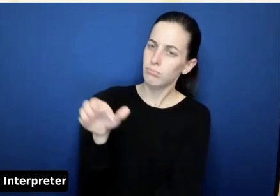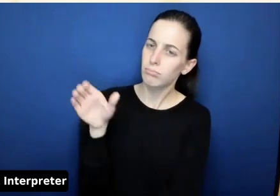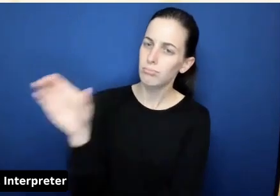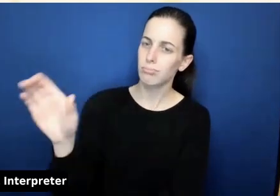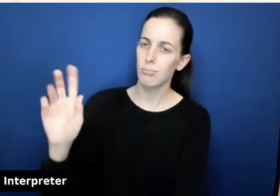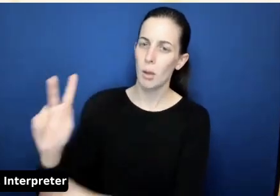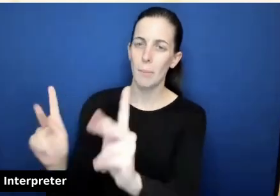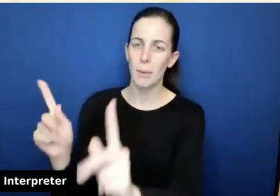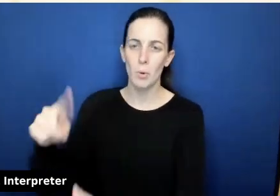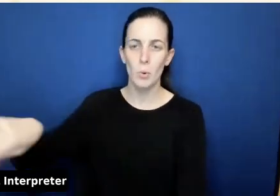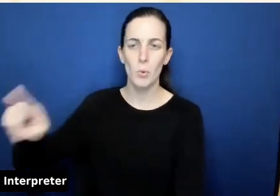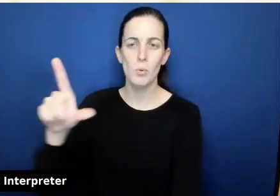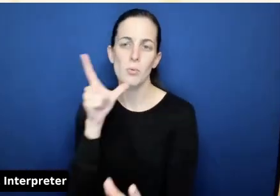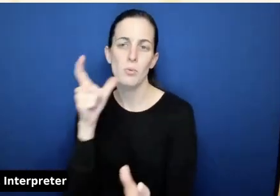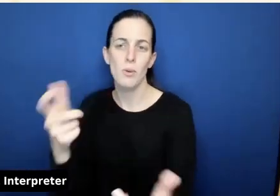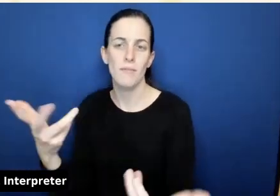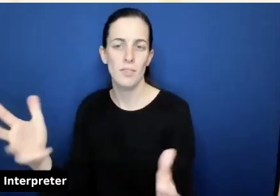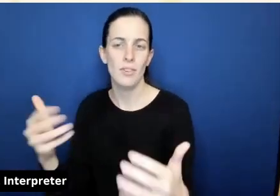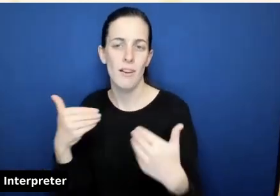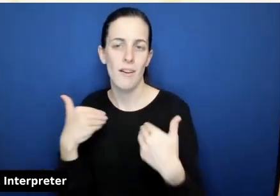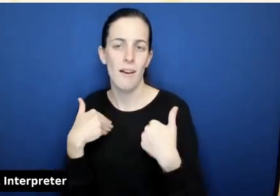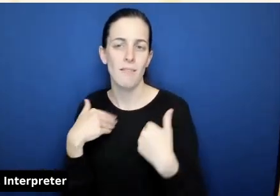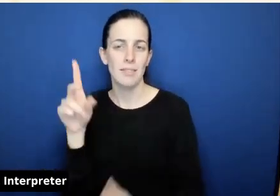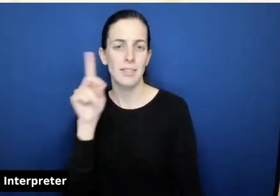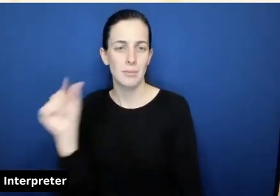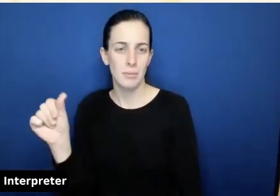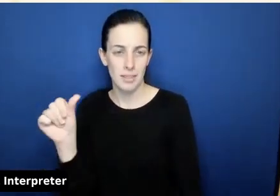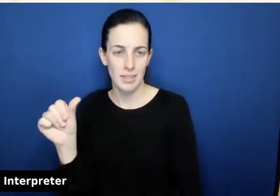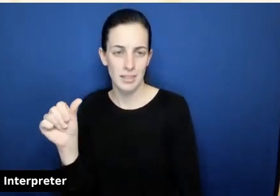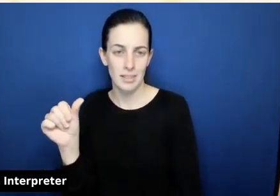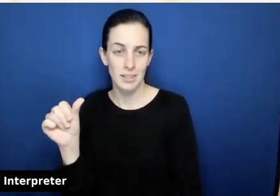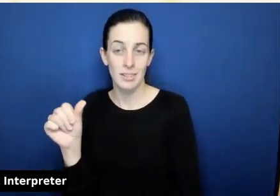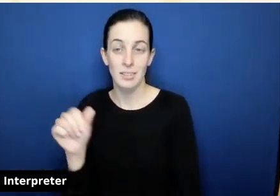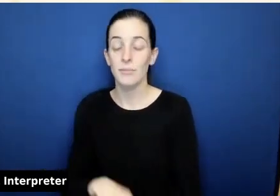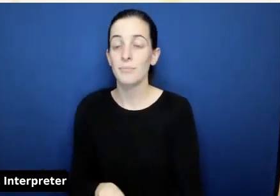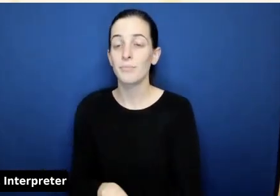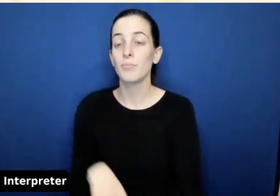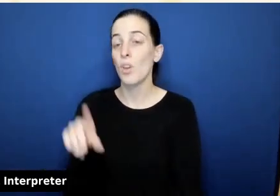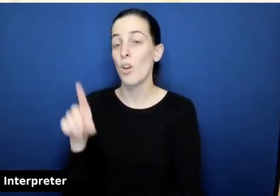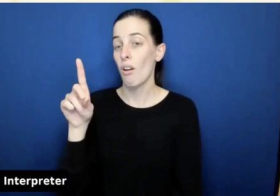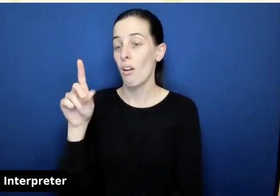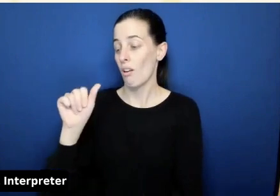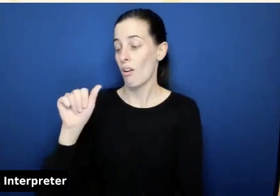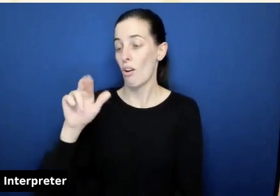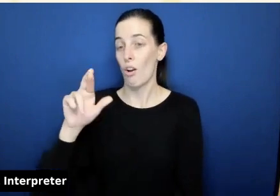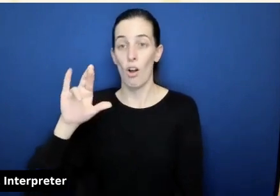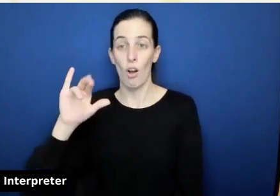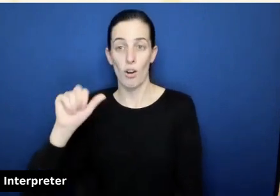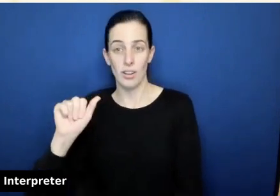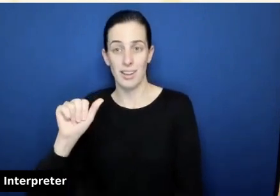To harness the full potential of ARIA, use ARIA judiciously and only when necessary.